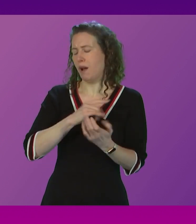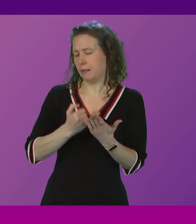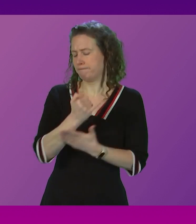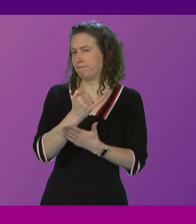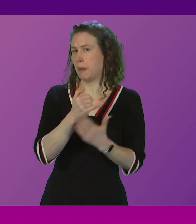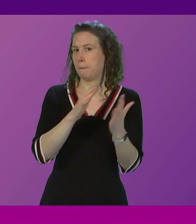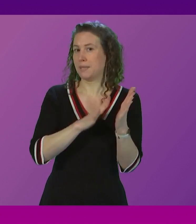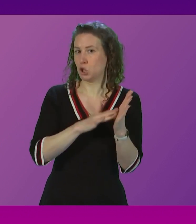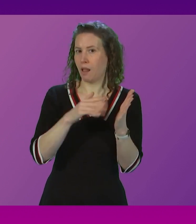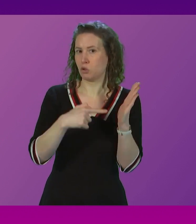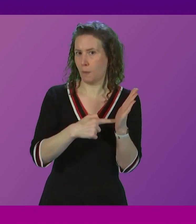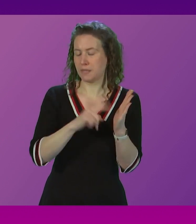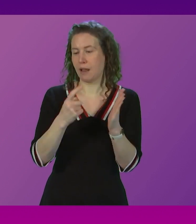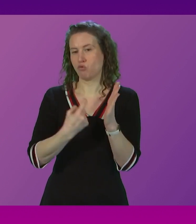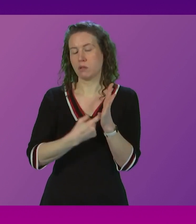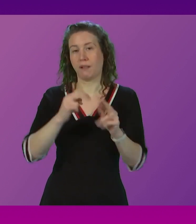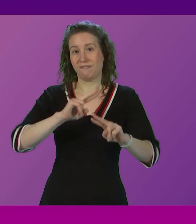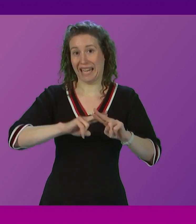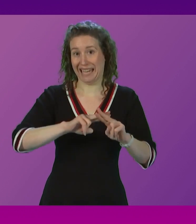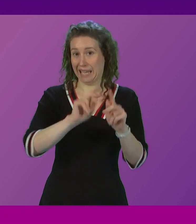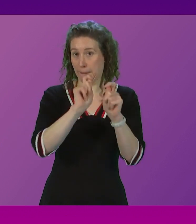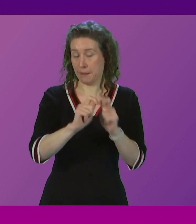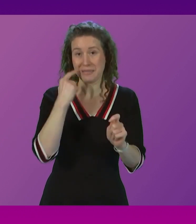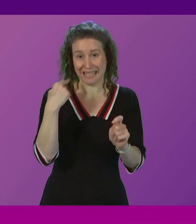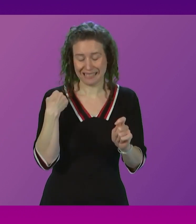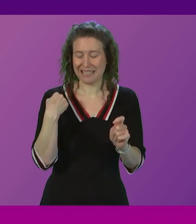Michelle Thomson’s and Russell Findlay’s amendments yesterday were set out at